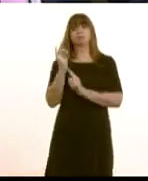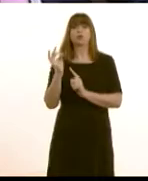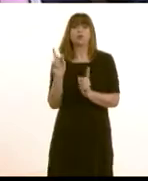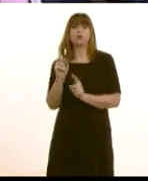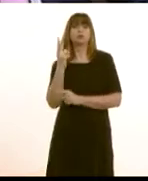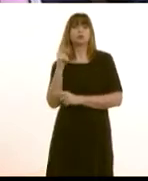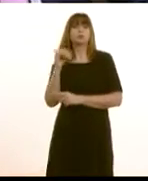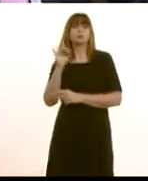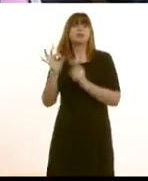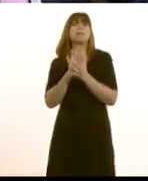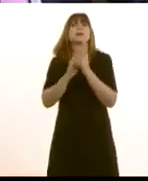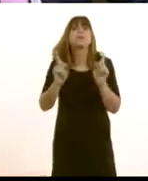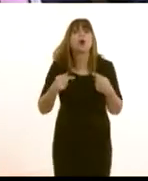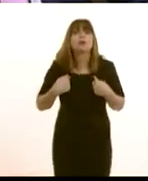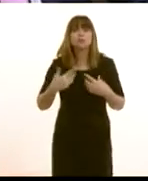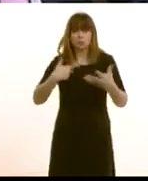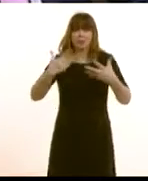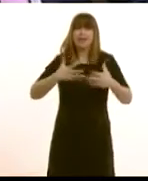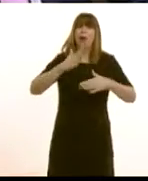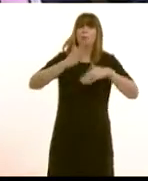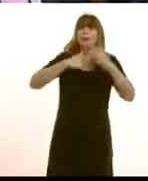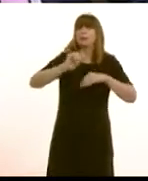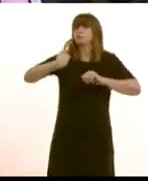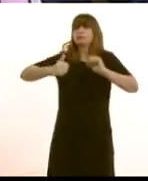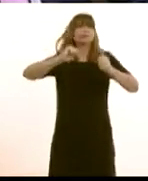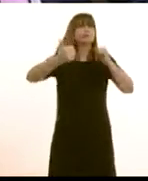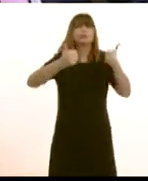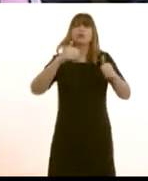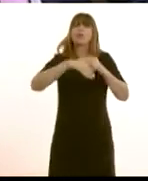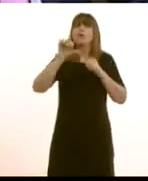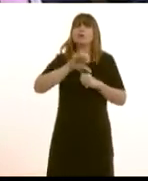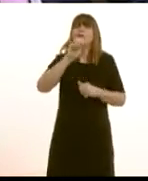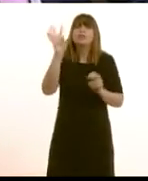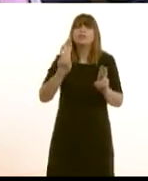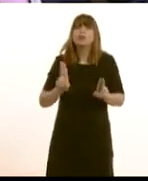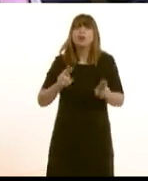we are building and improving schoolsóover 150 schools across Walesóthrough the twenty-first